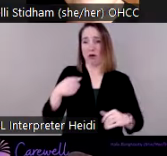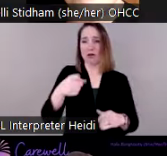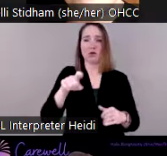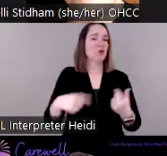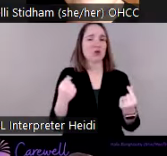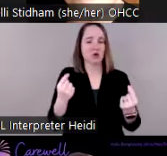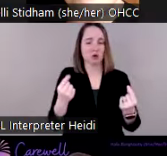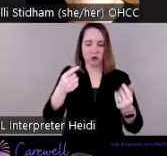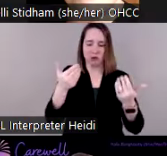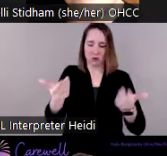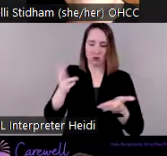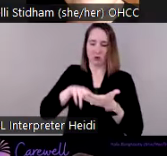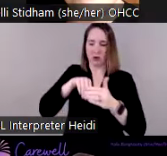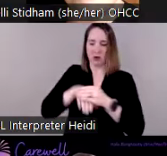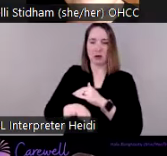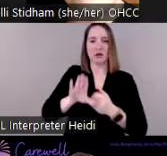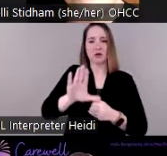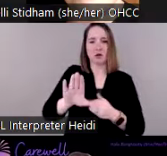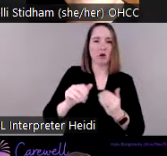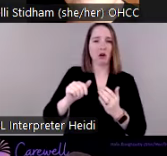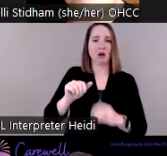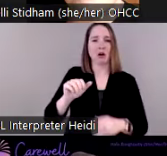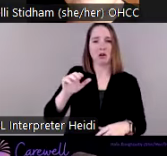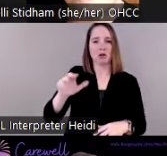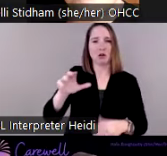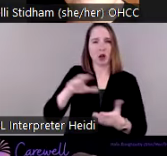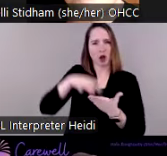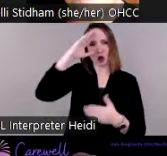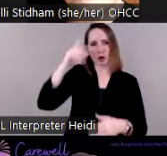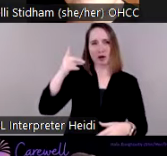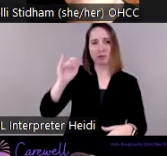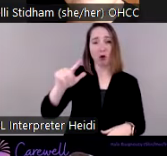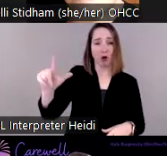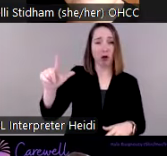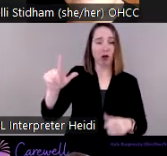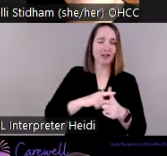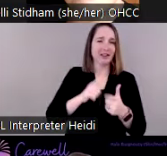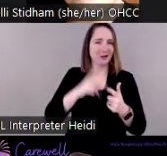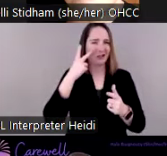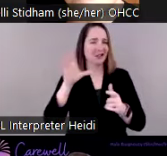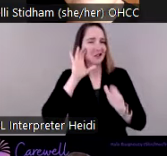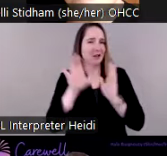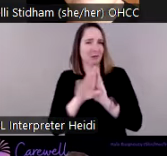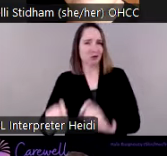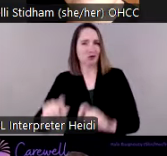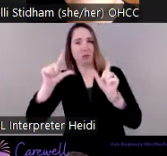just log in to your Carewell Learning portal and you're going to see uh this